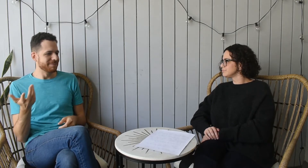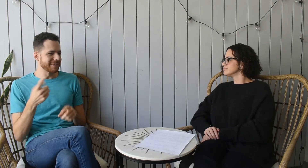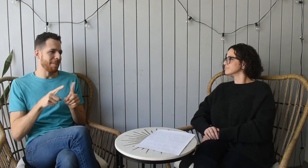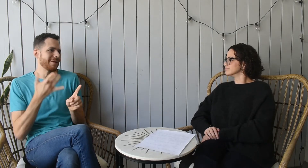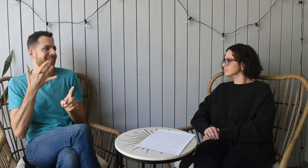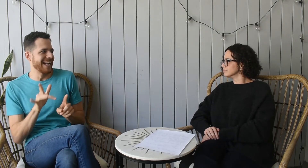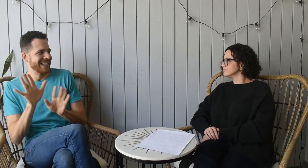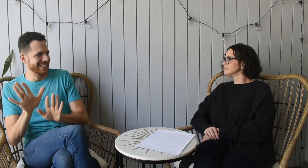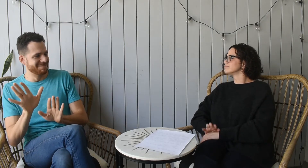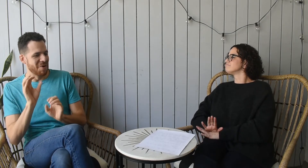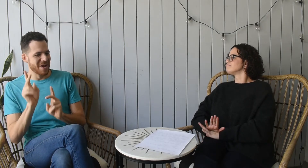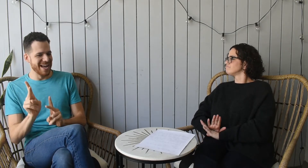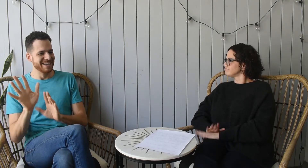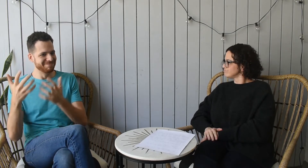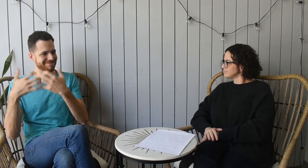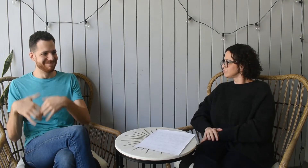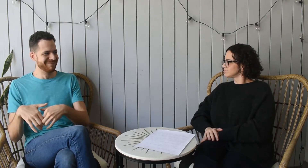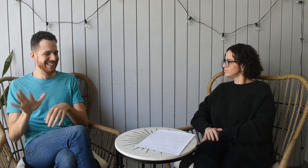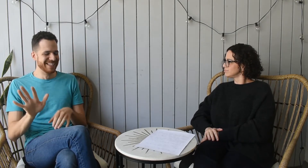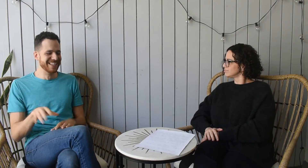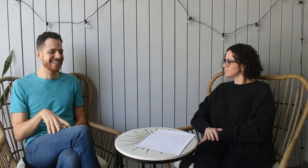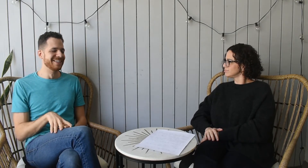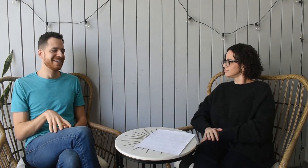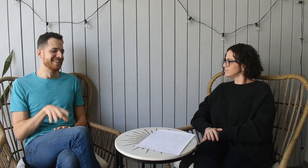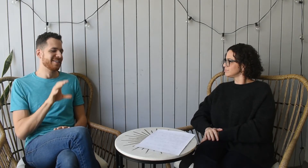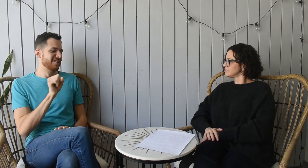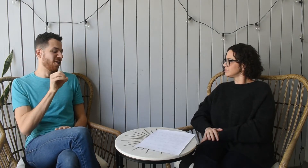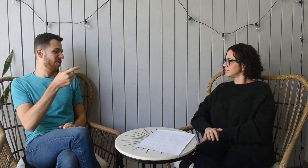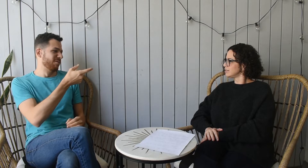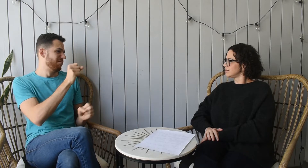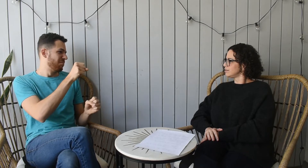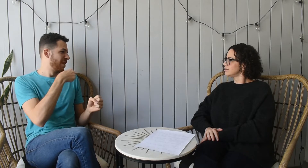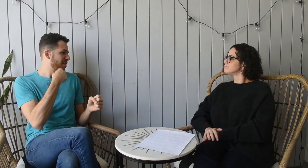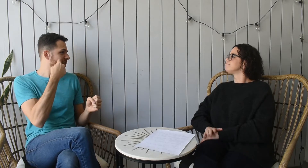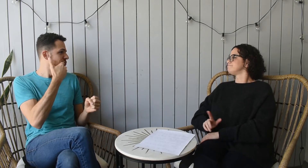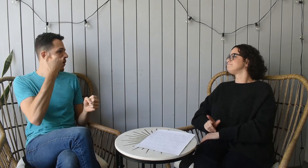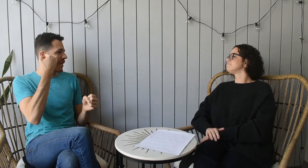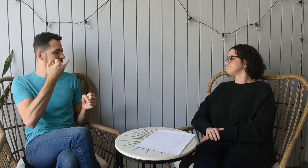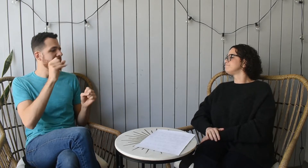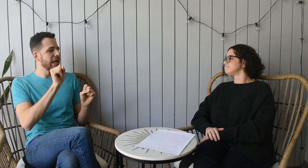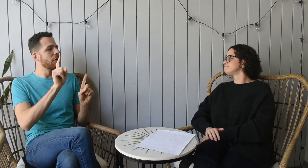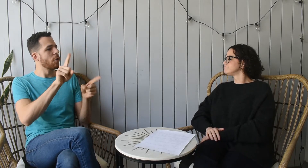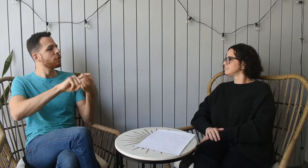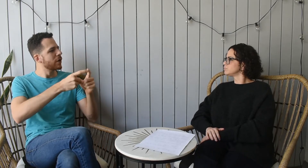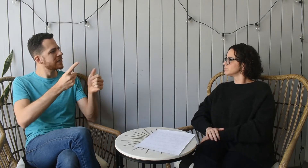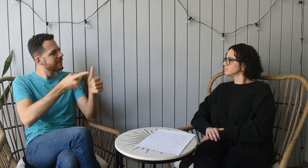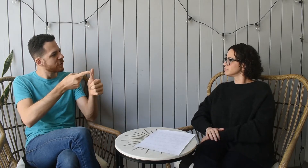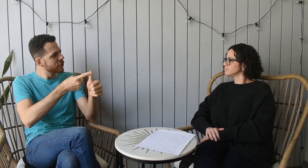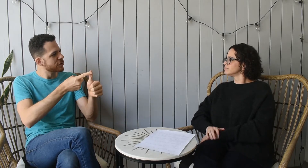But I was lucky it was okay. It worked out. So yes, I think that's a good idea. Go to your friends first.